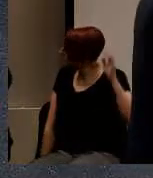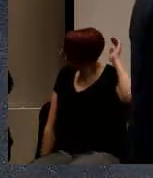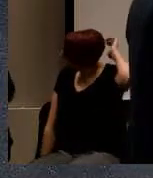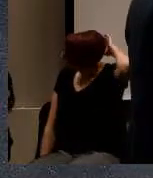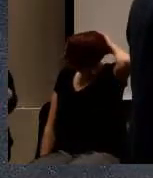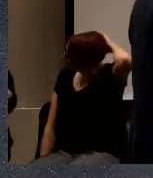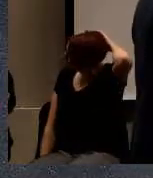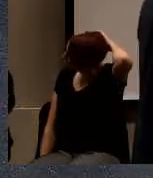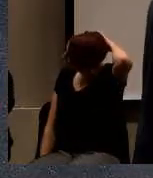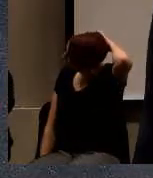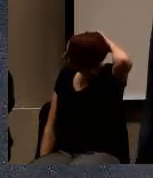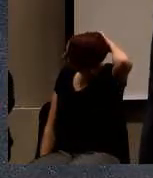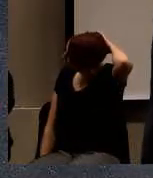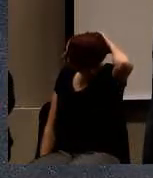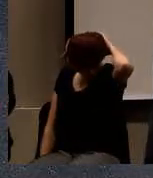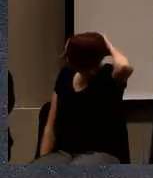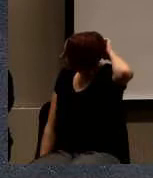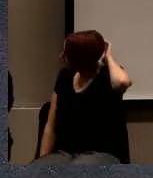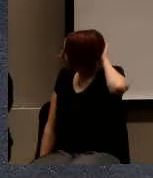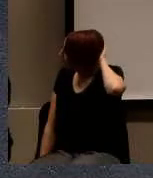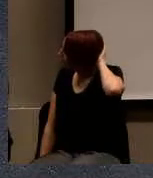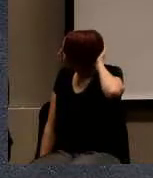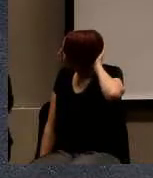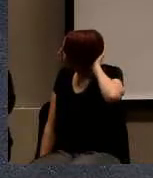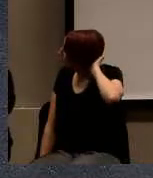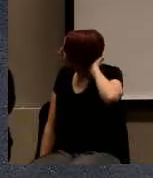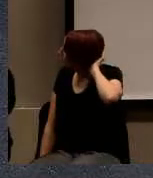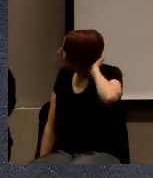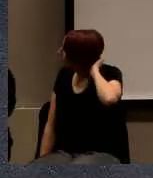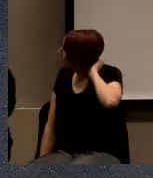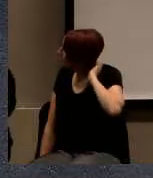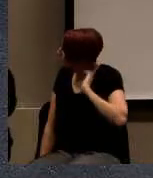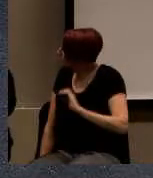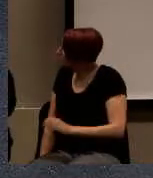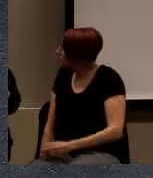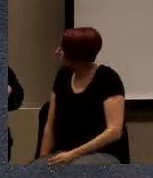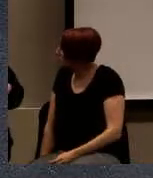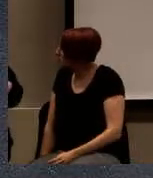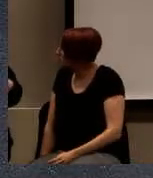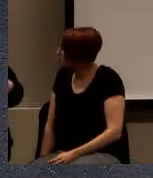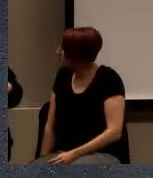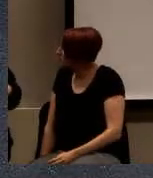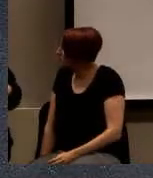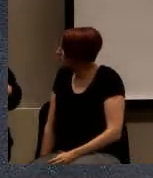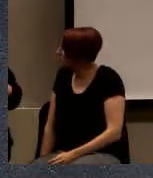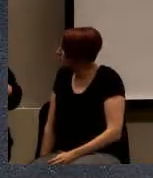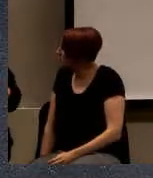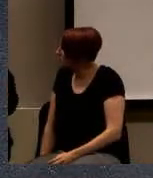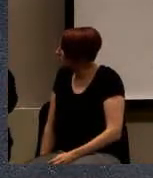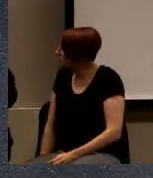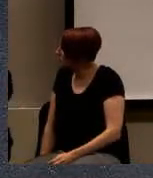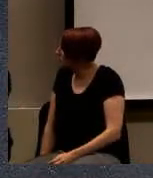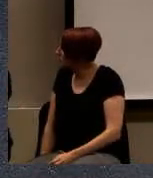safety in that sense, but this is still a useful tool because it also will help you check over-the-counter medications against